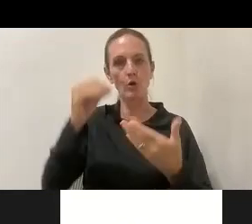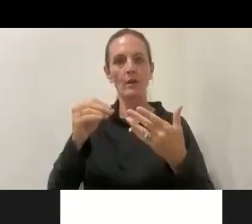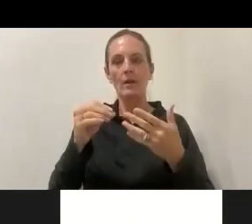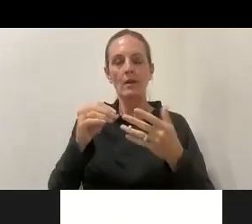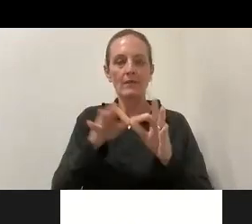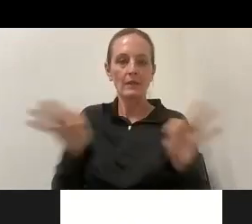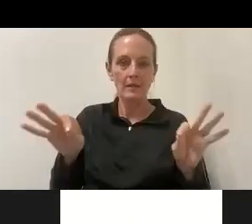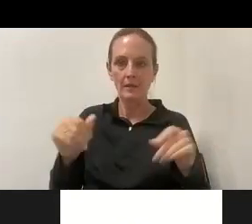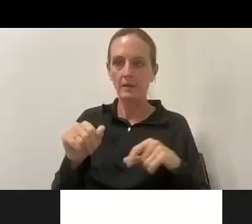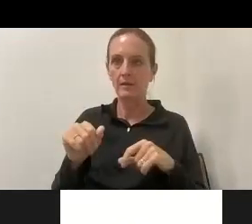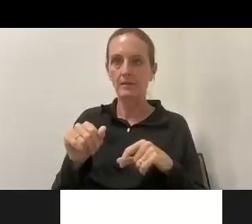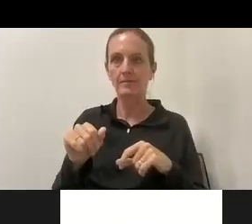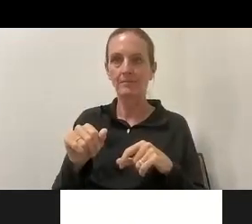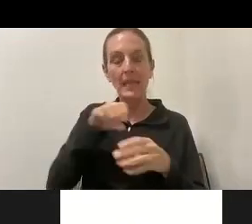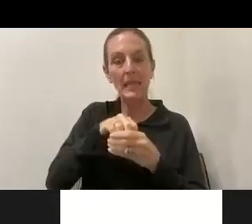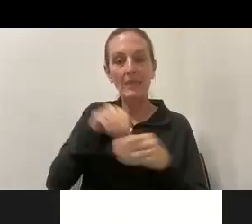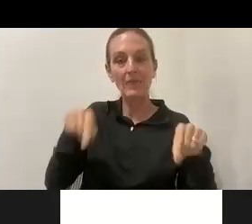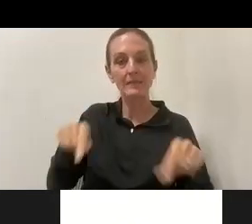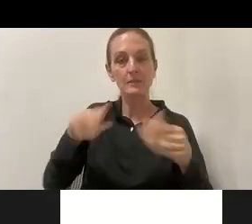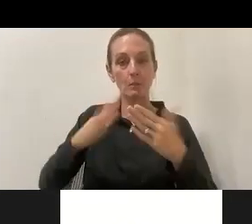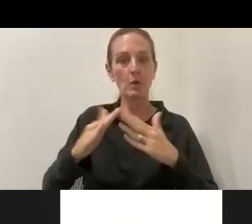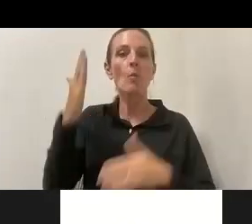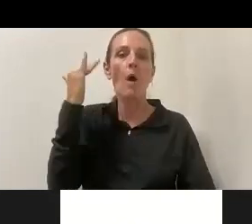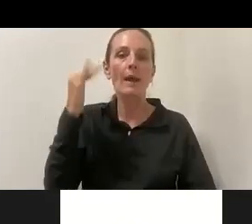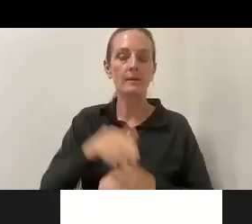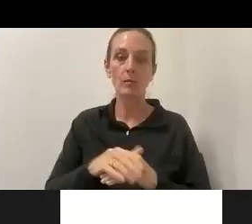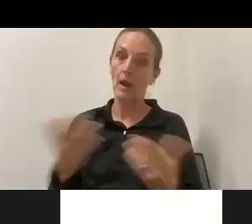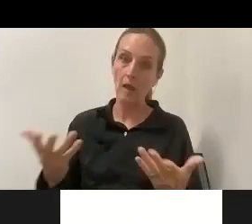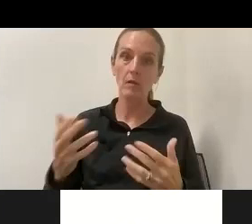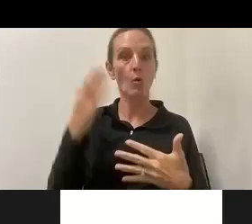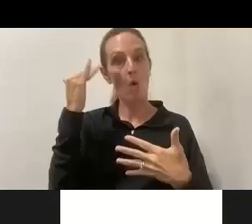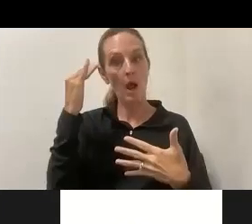need to learn Haida because we don't have very many fluent speakers. Well why do we